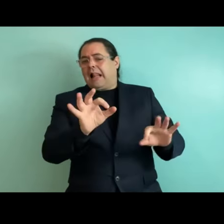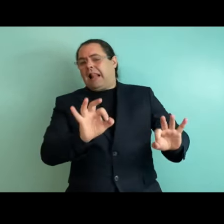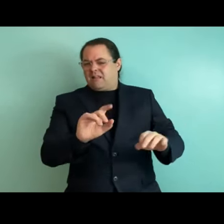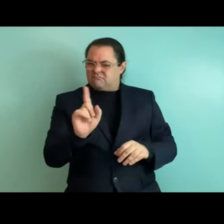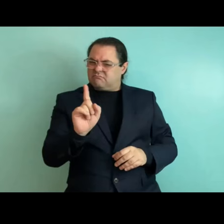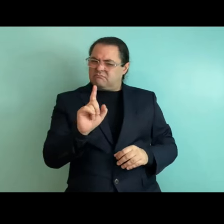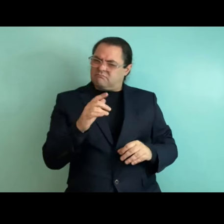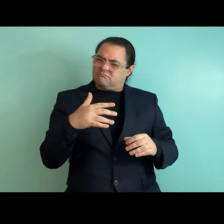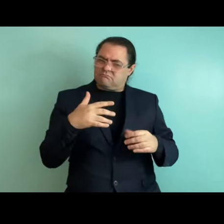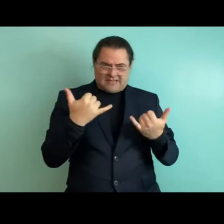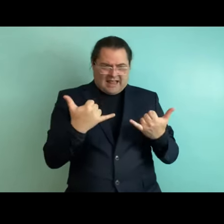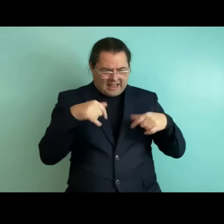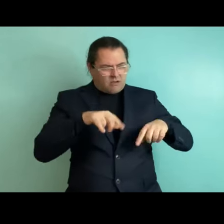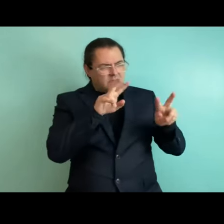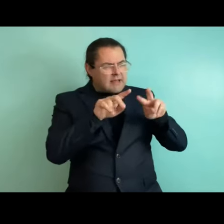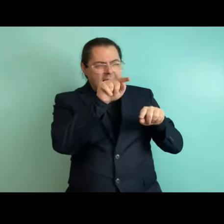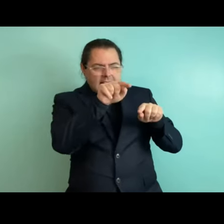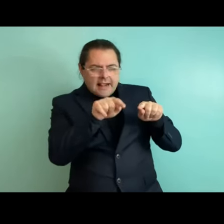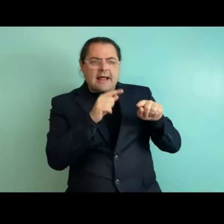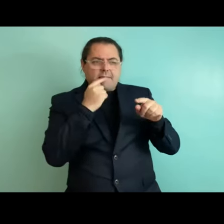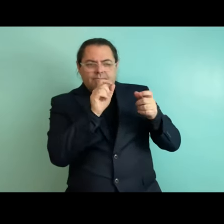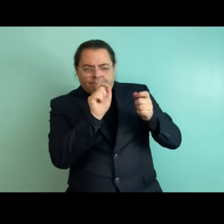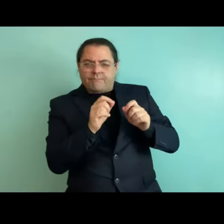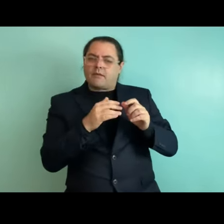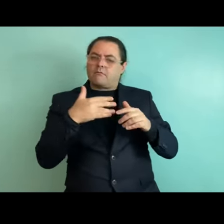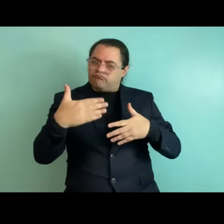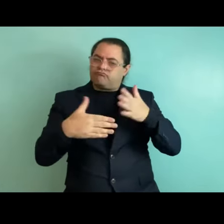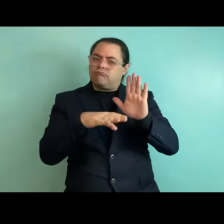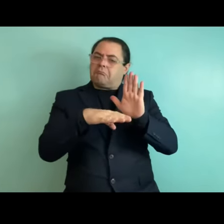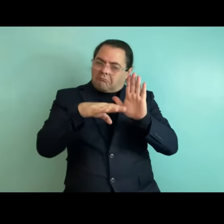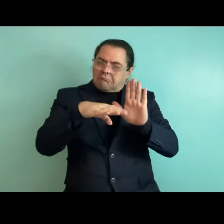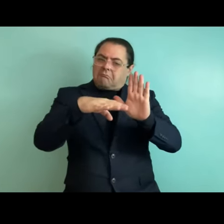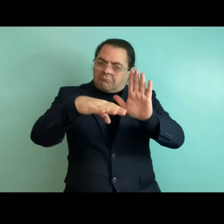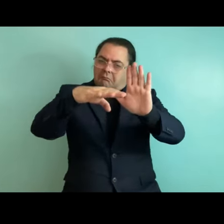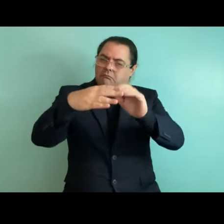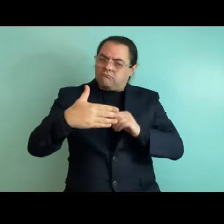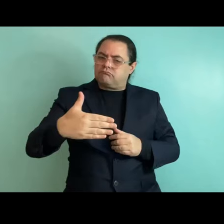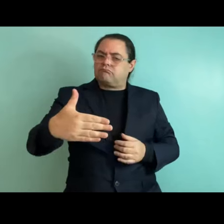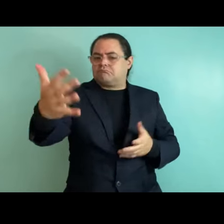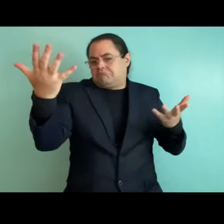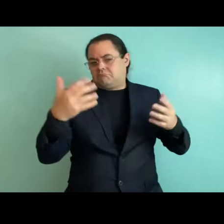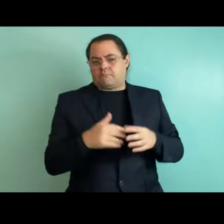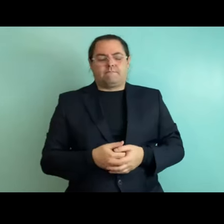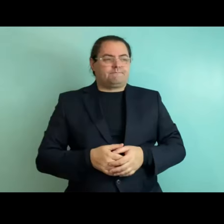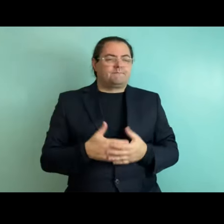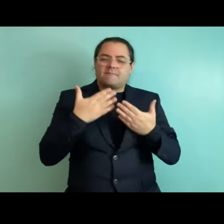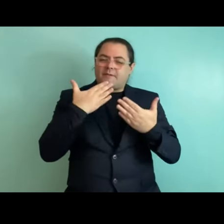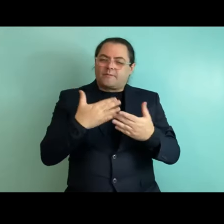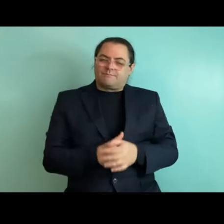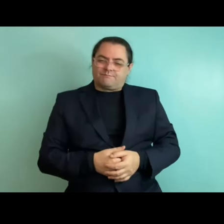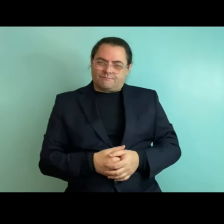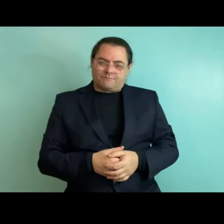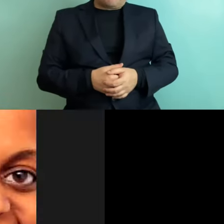what you are. And just going improving as you go. Bye.